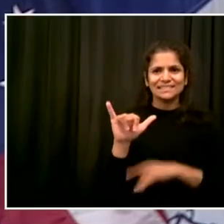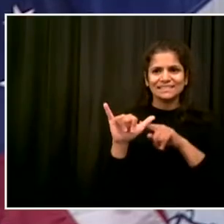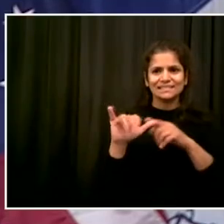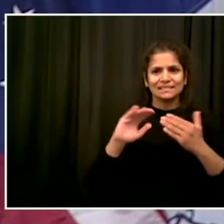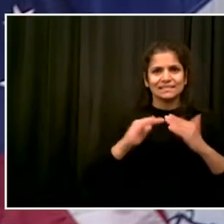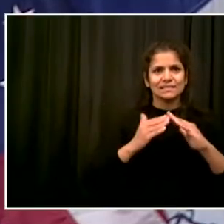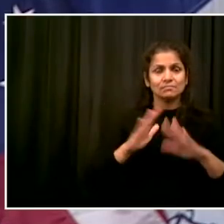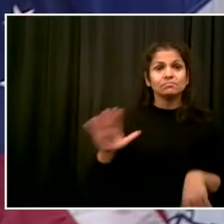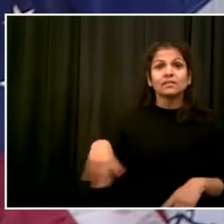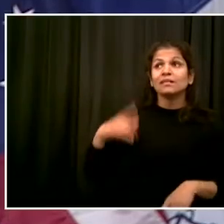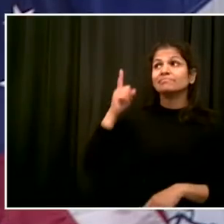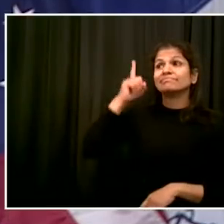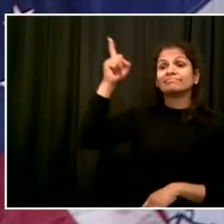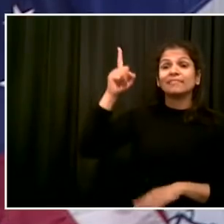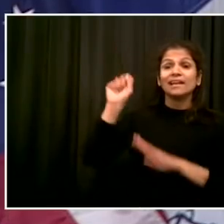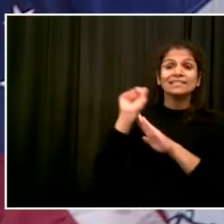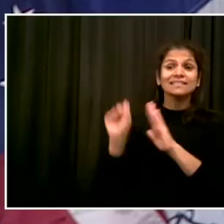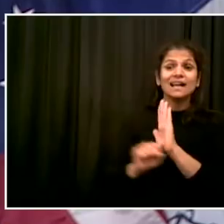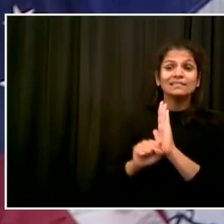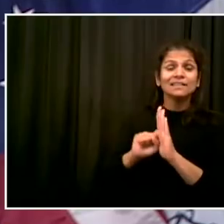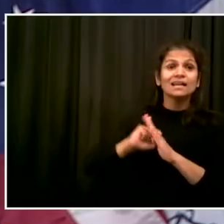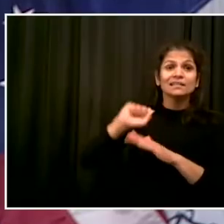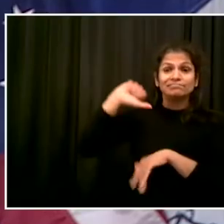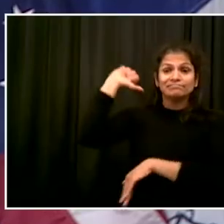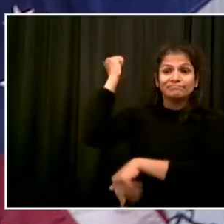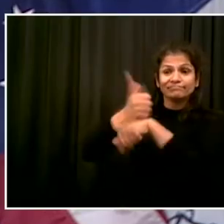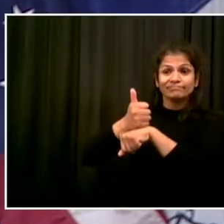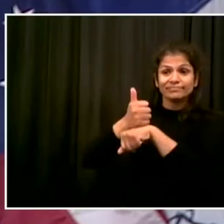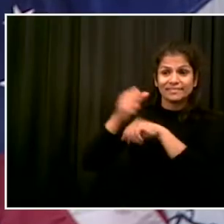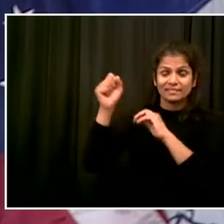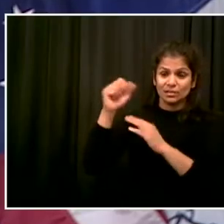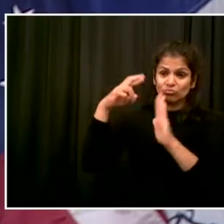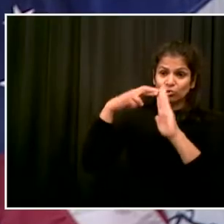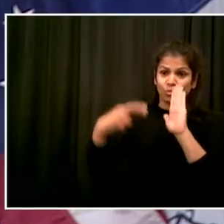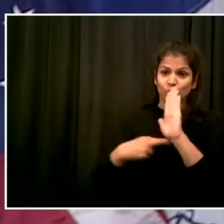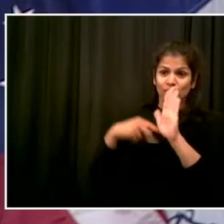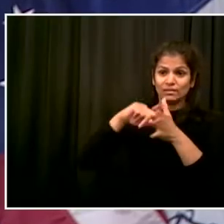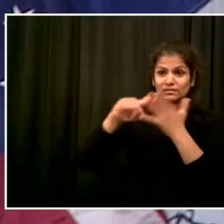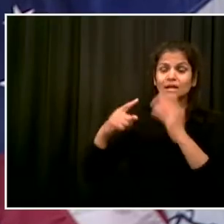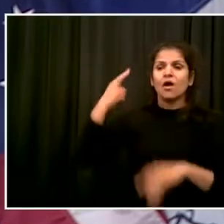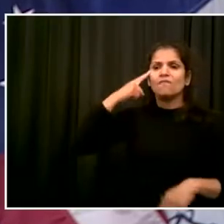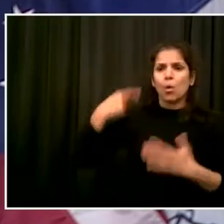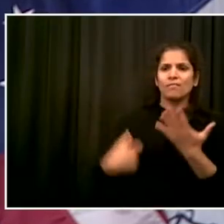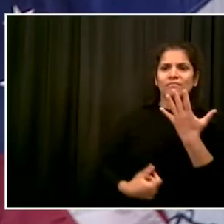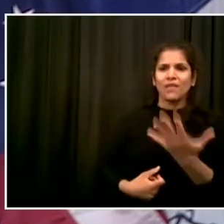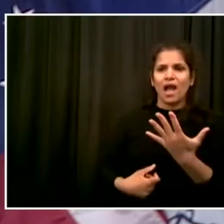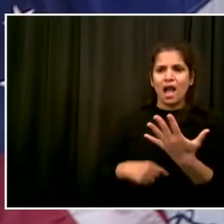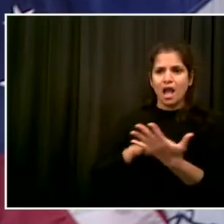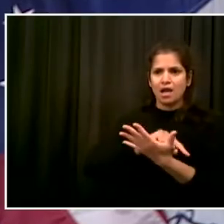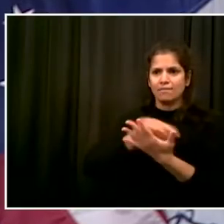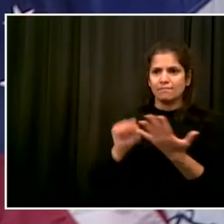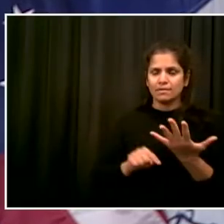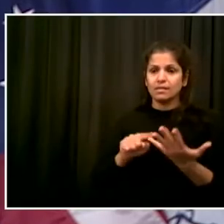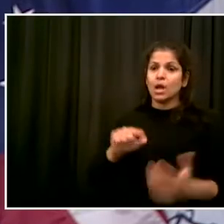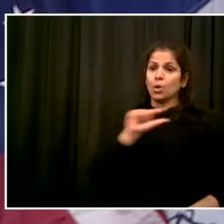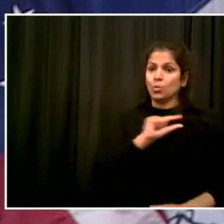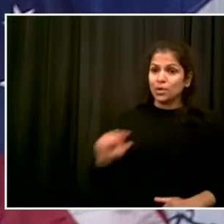E THRELTSUS EASPK FOR